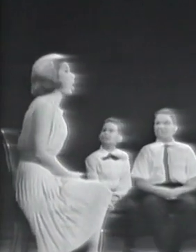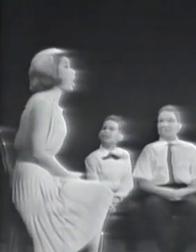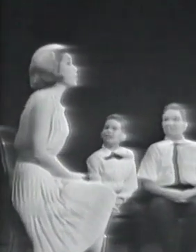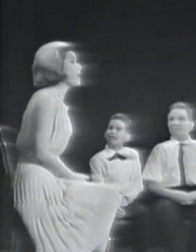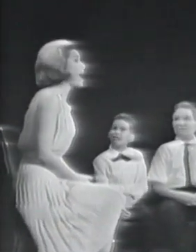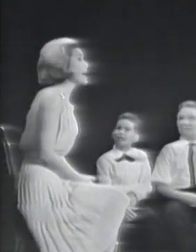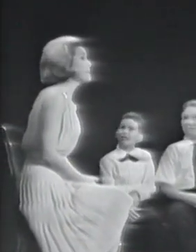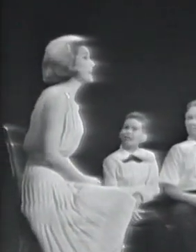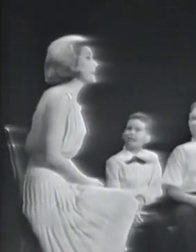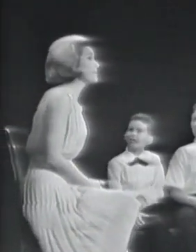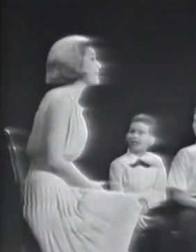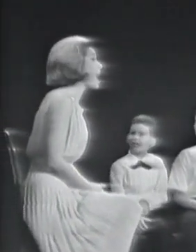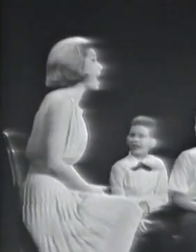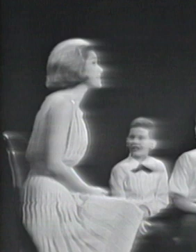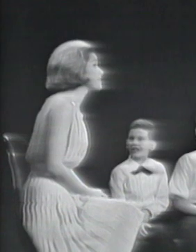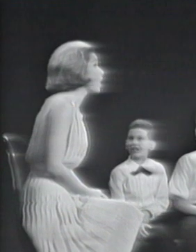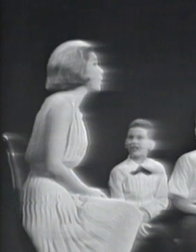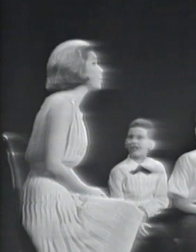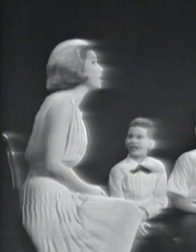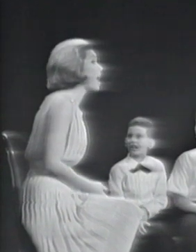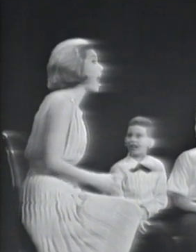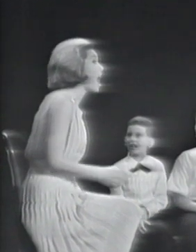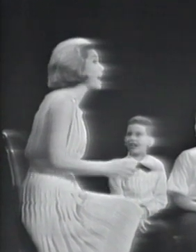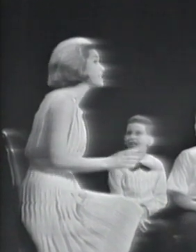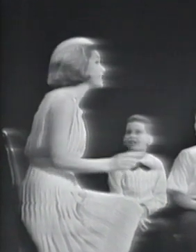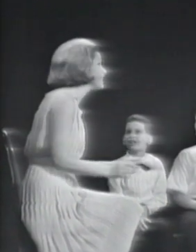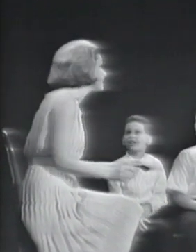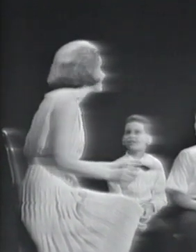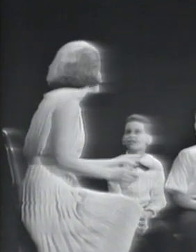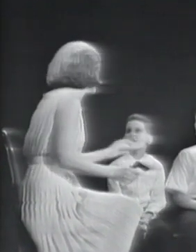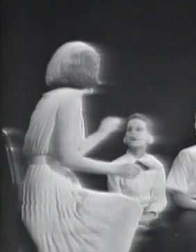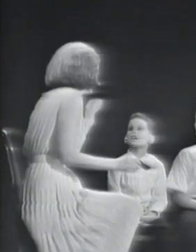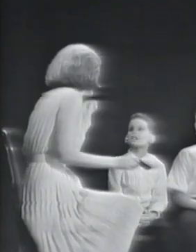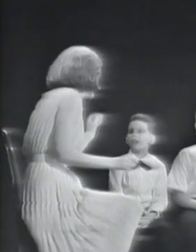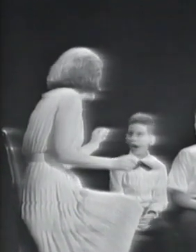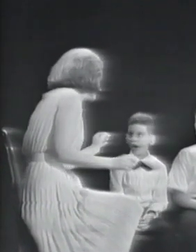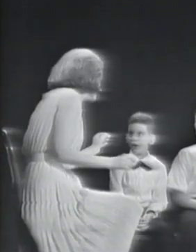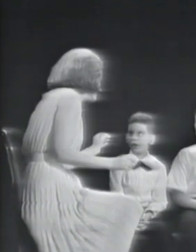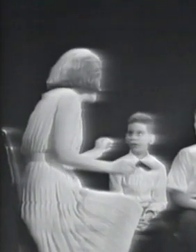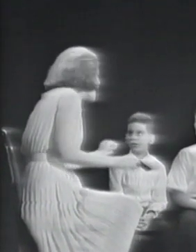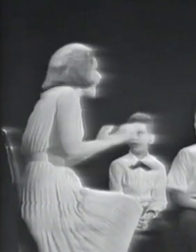DO RE MI FA SO LA TI DOE